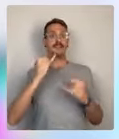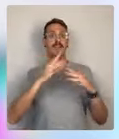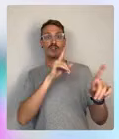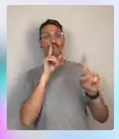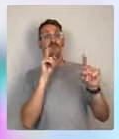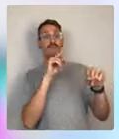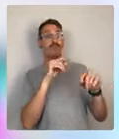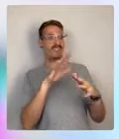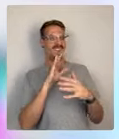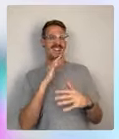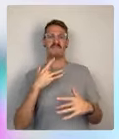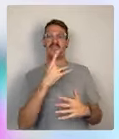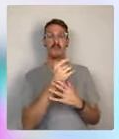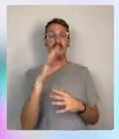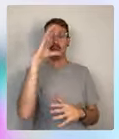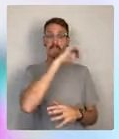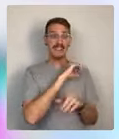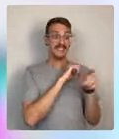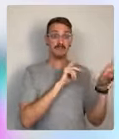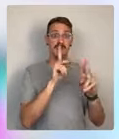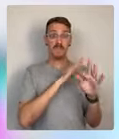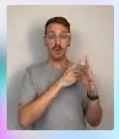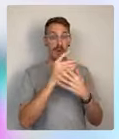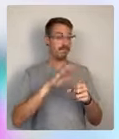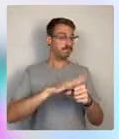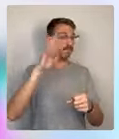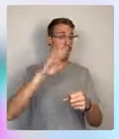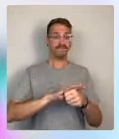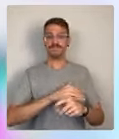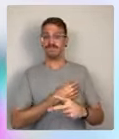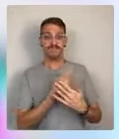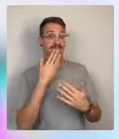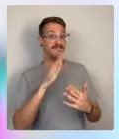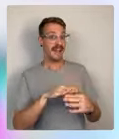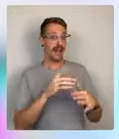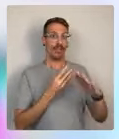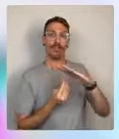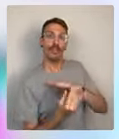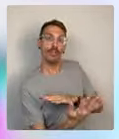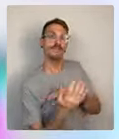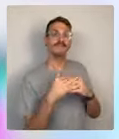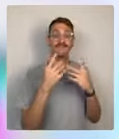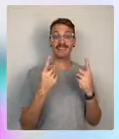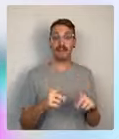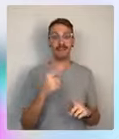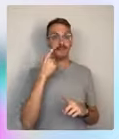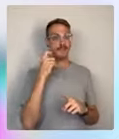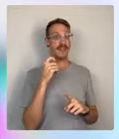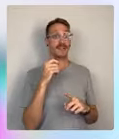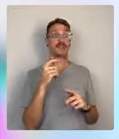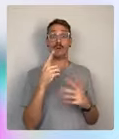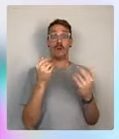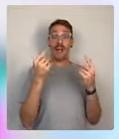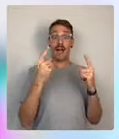or legacy player reporting infrastructure that will oftentimes miss the most egregious, nefarious activities that are happening,